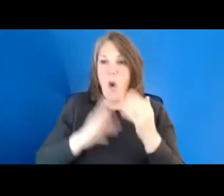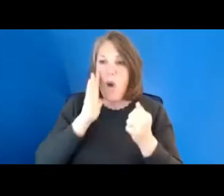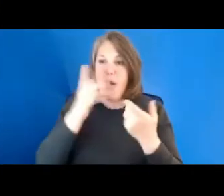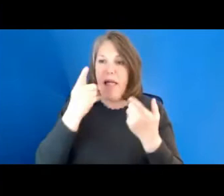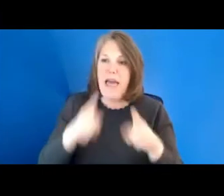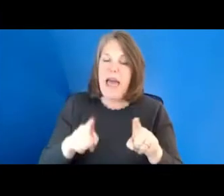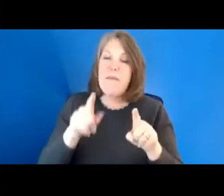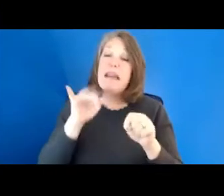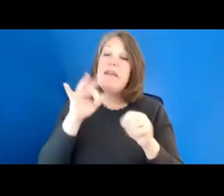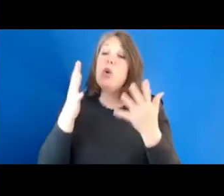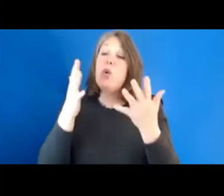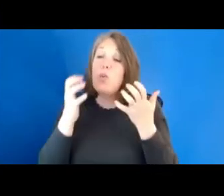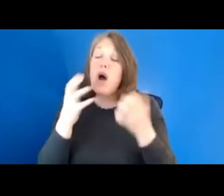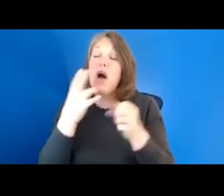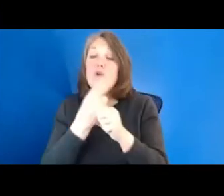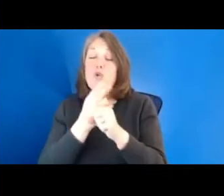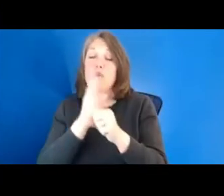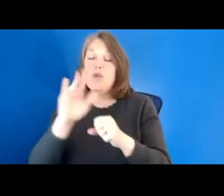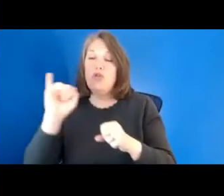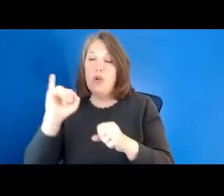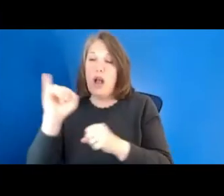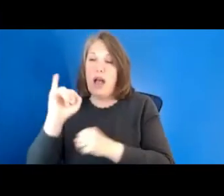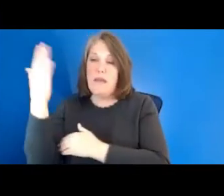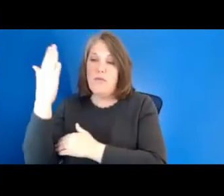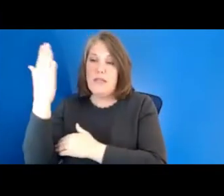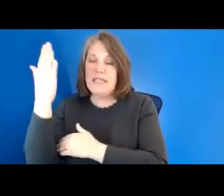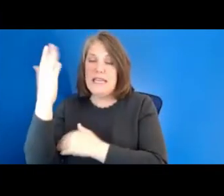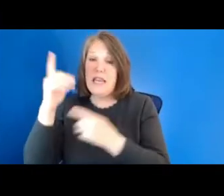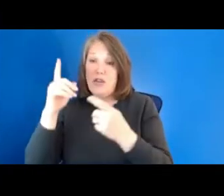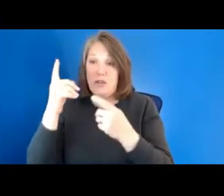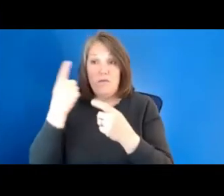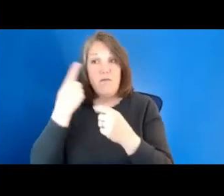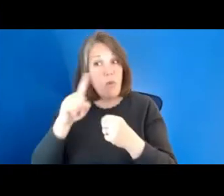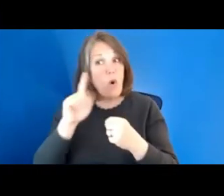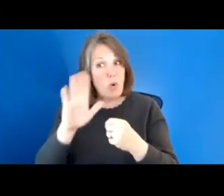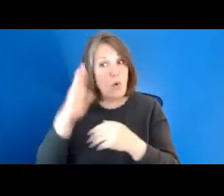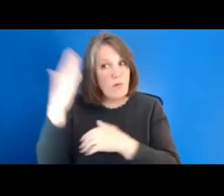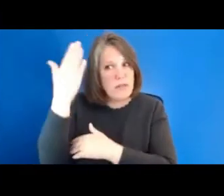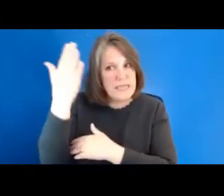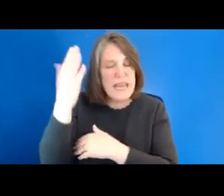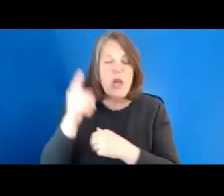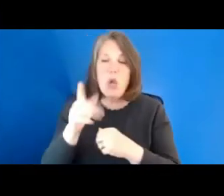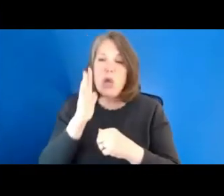if you want to use your iPresentation to present, you will be in a session